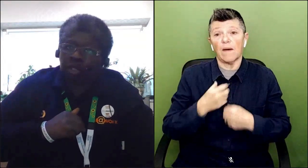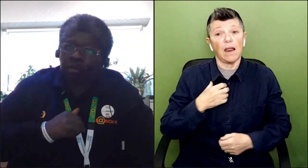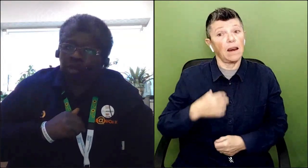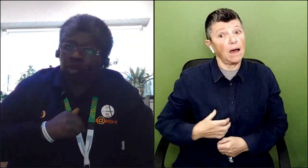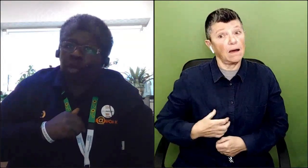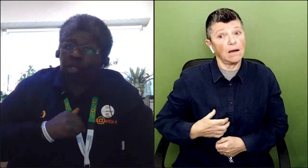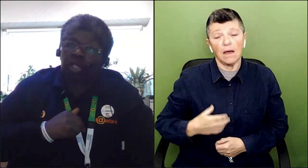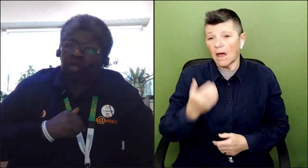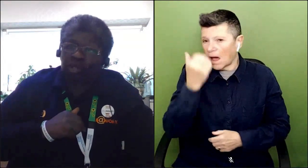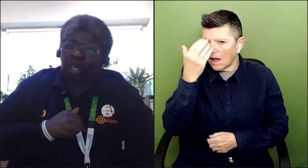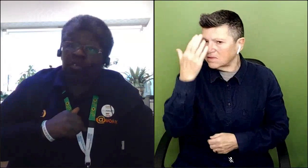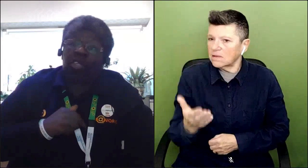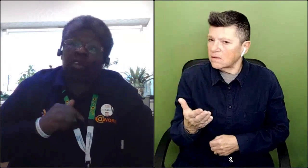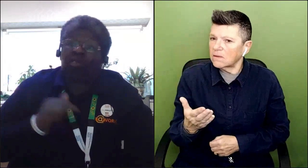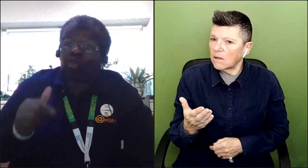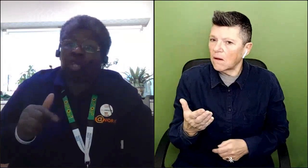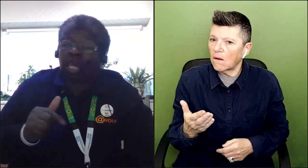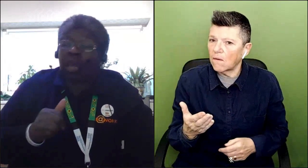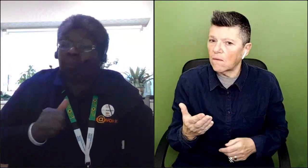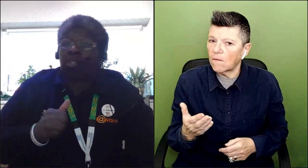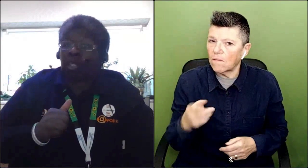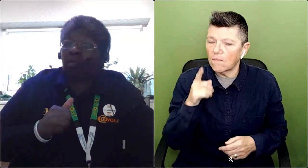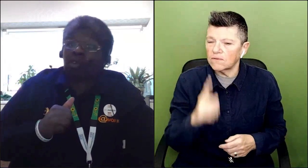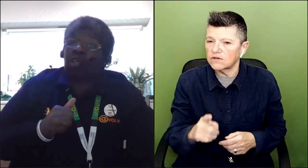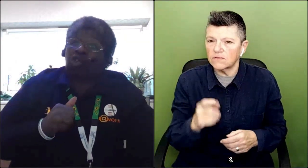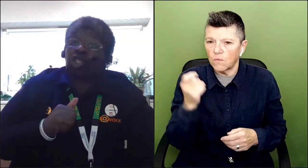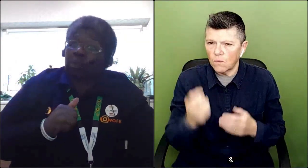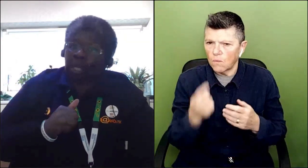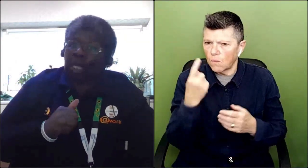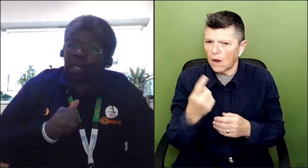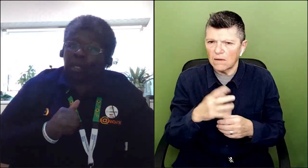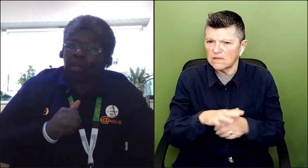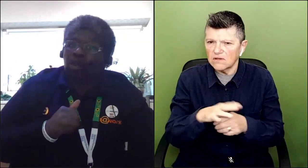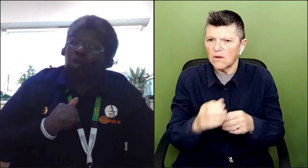It was one circumstance after another and I happened to have a very good GP who left